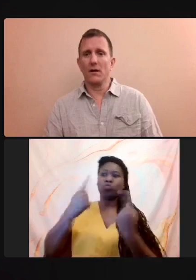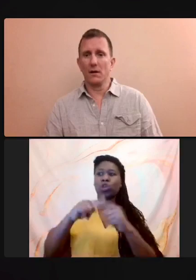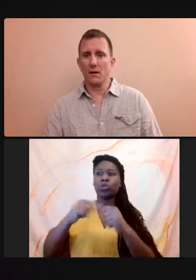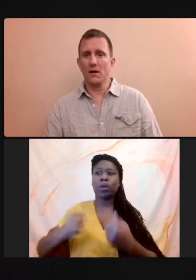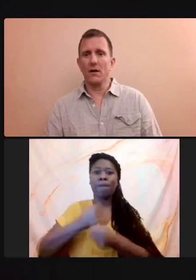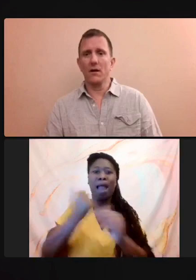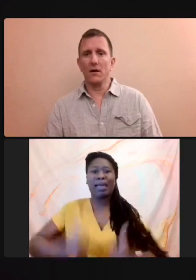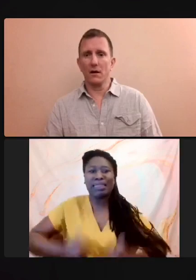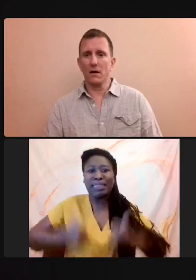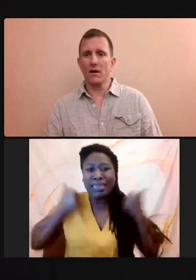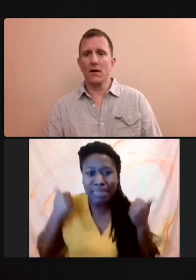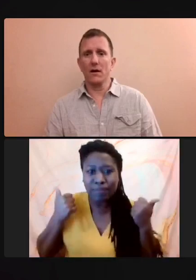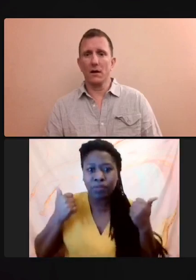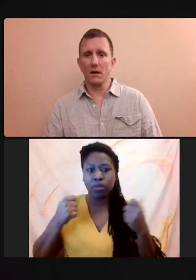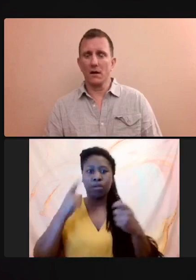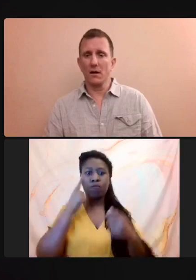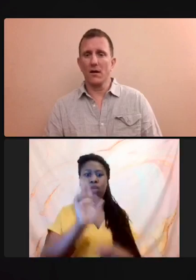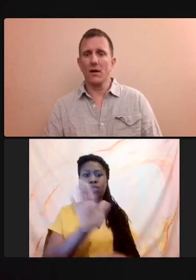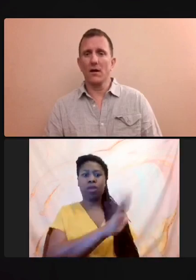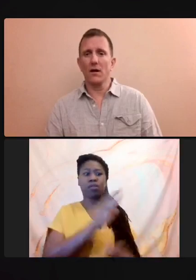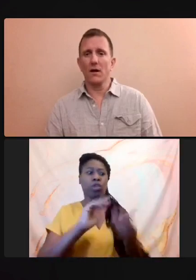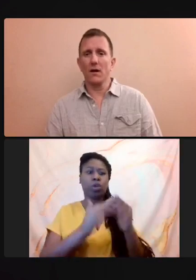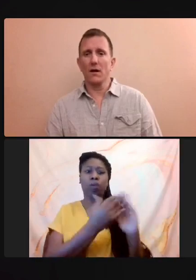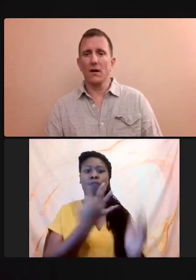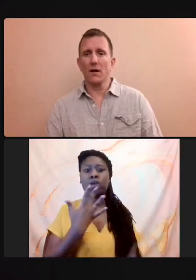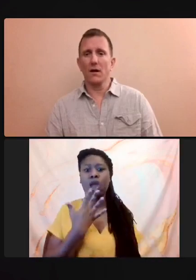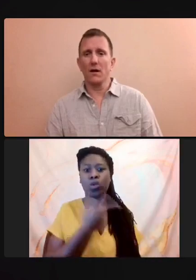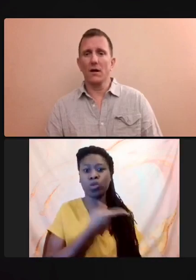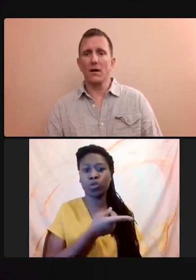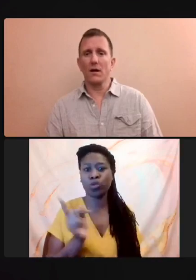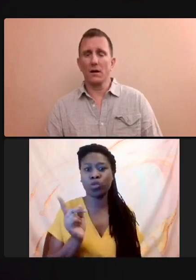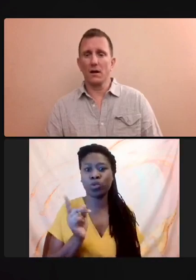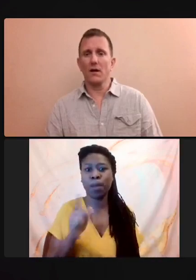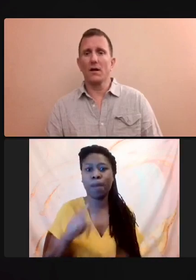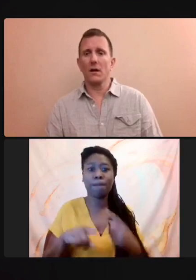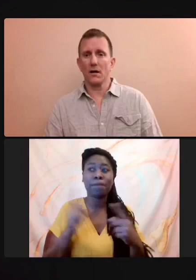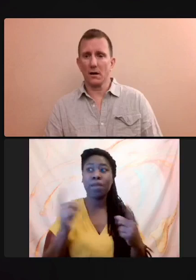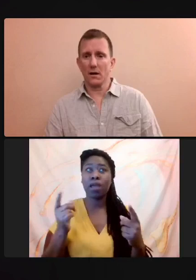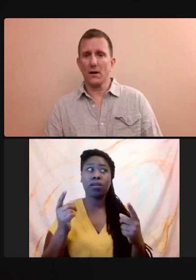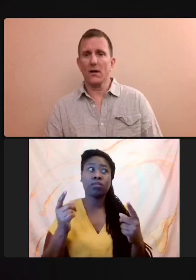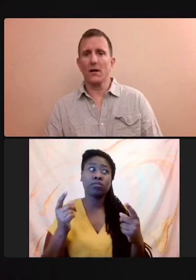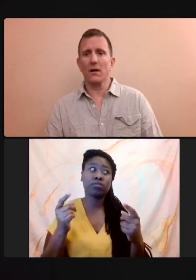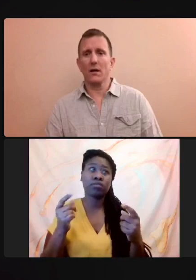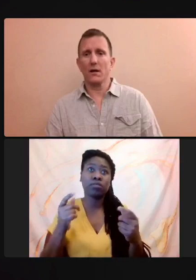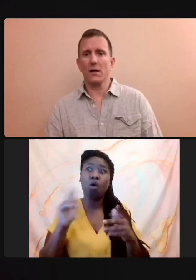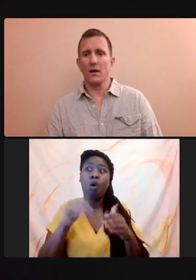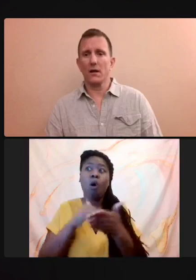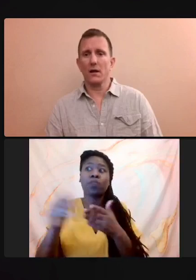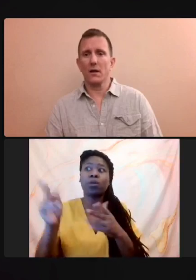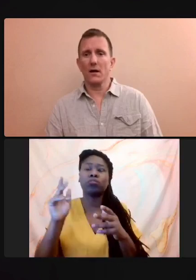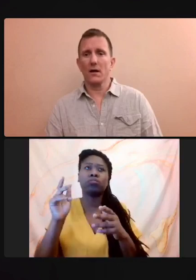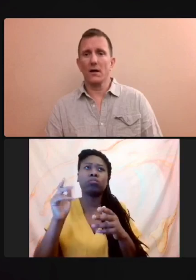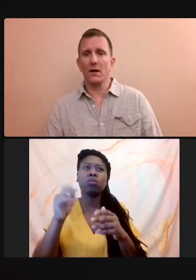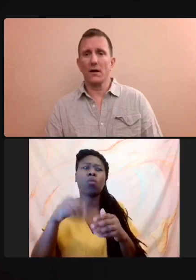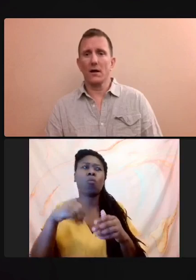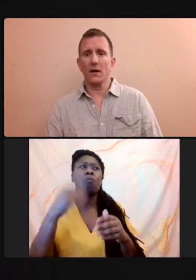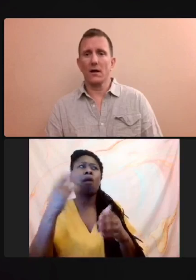And so the way they've been treated by white interpreters. So reverse that and be like, wait, I'm supposed to help you while you push me down to the ground? I think not. Right.